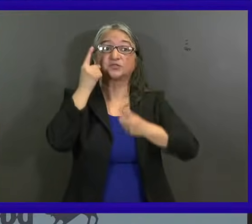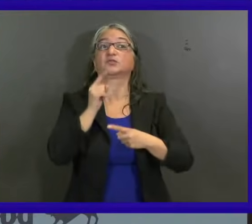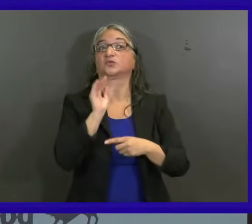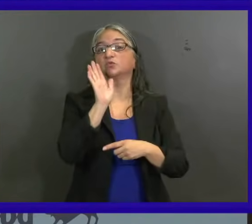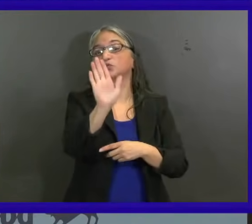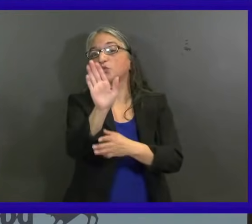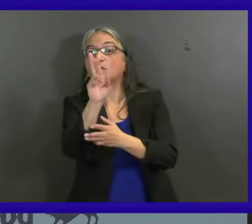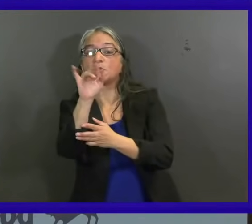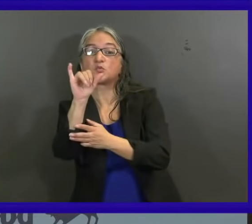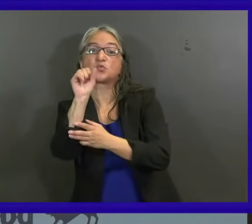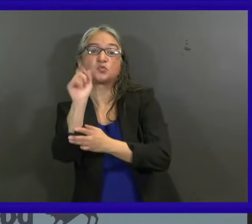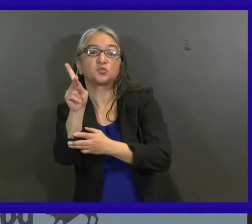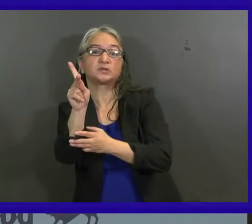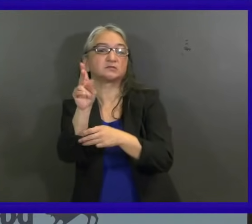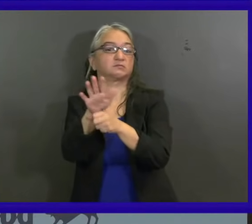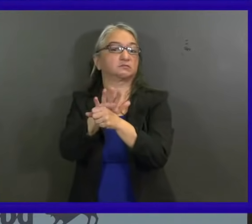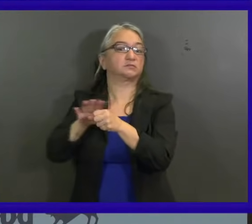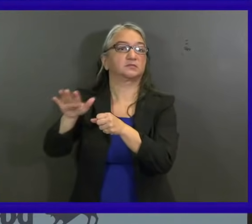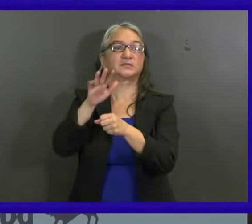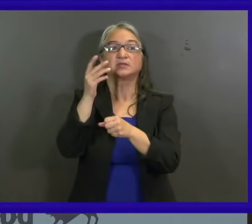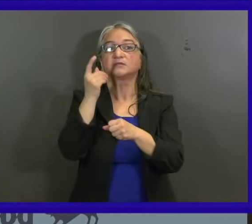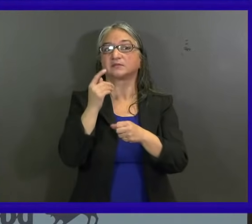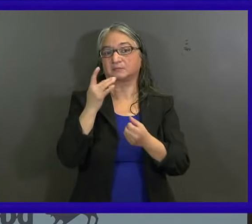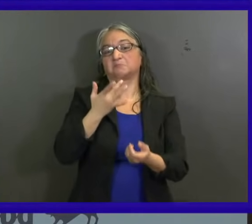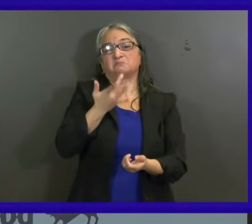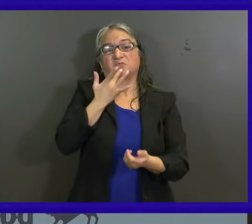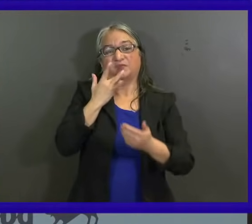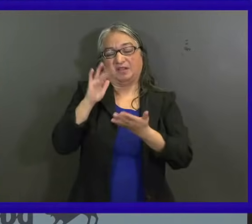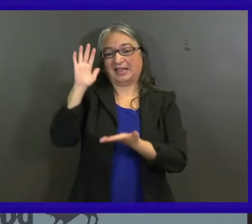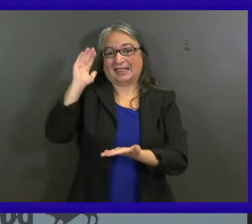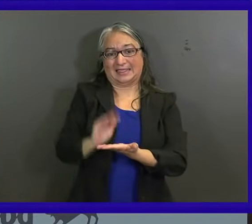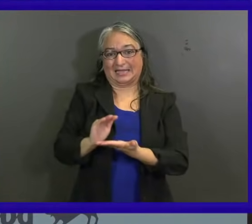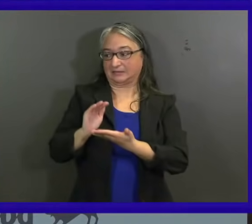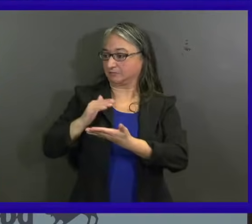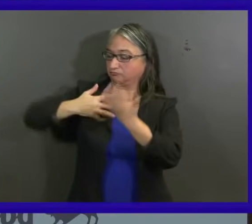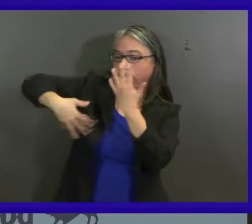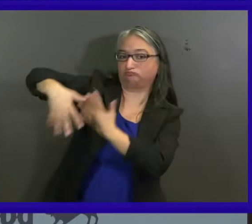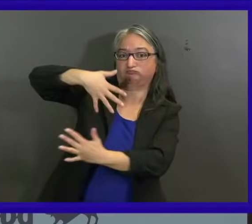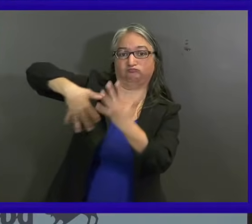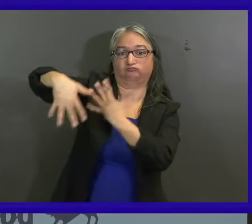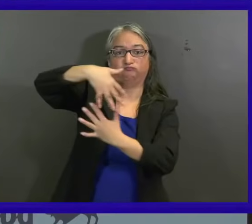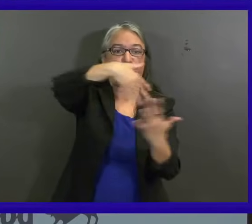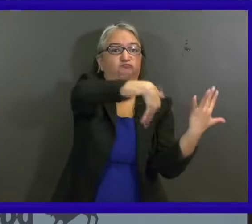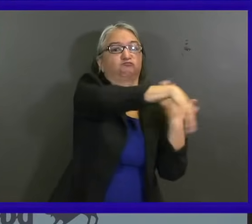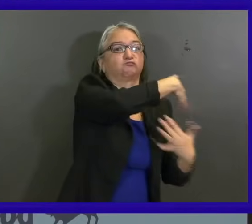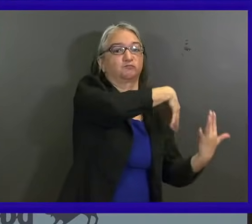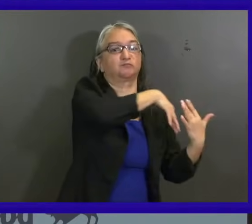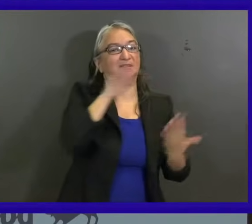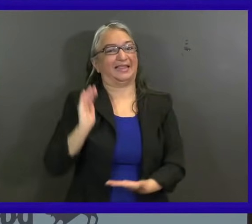our personal contacts so certainly following those public health orders decreasing the